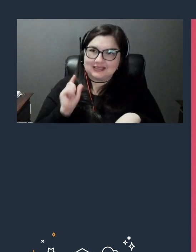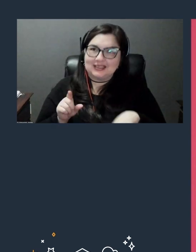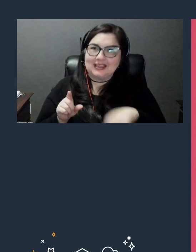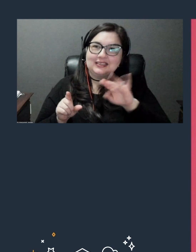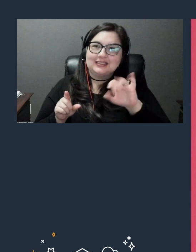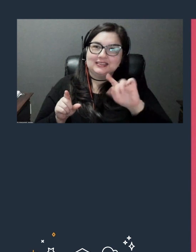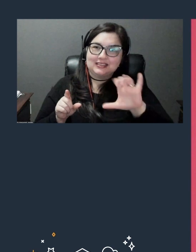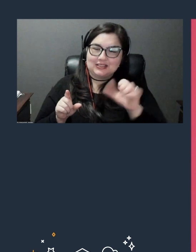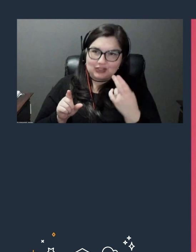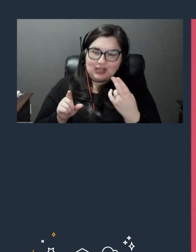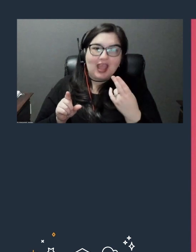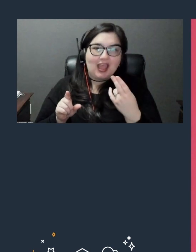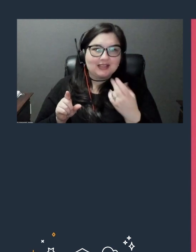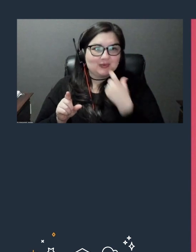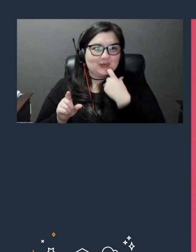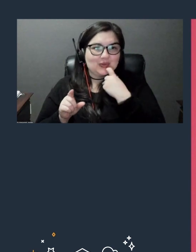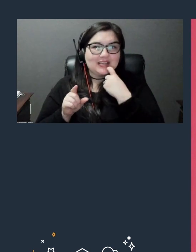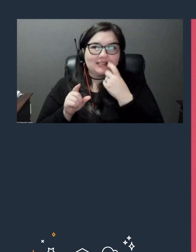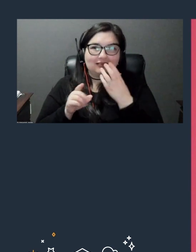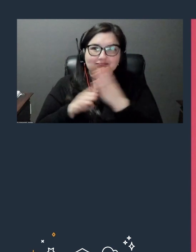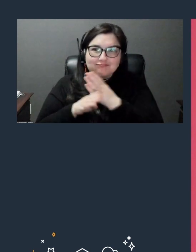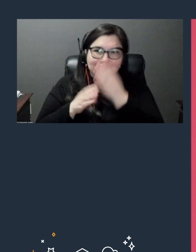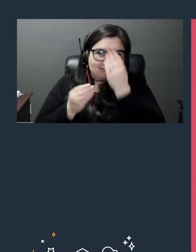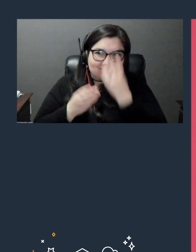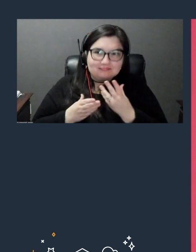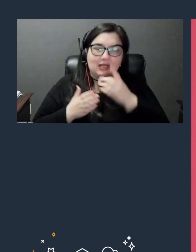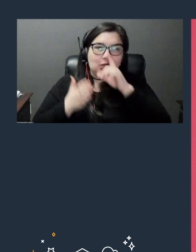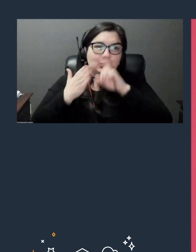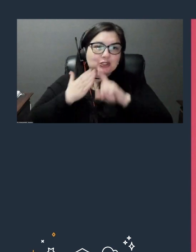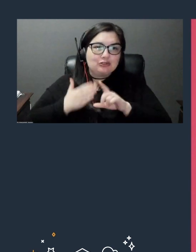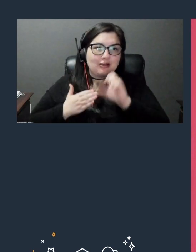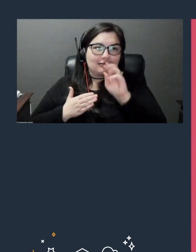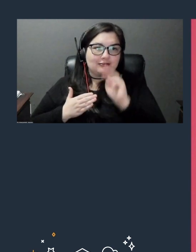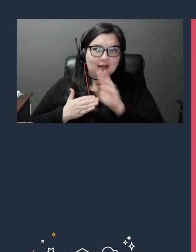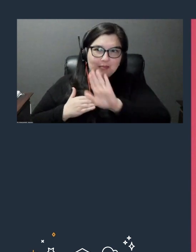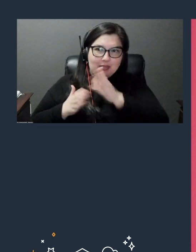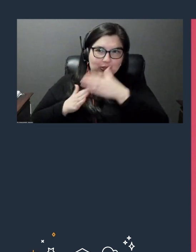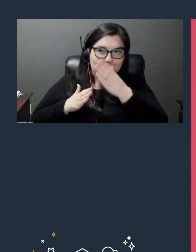already done a check site on checksum on their side with an algorithm that they have.